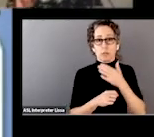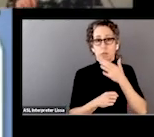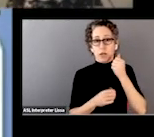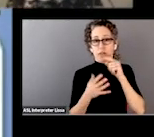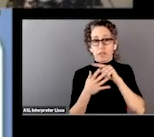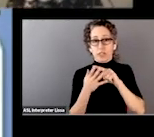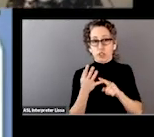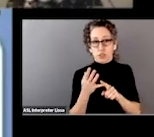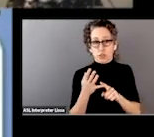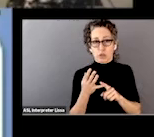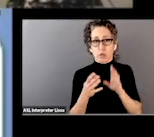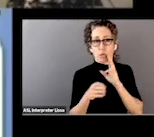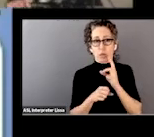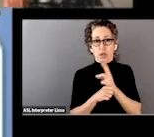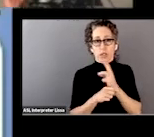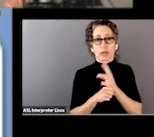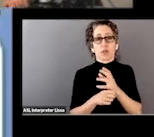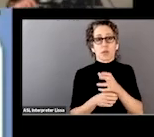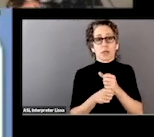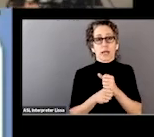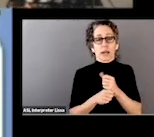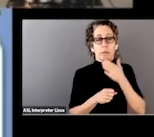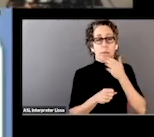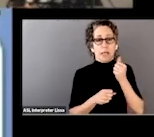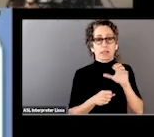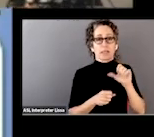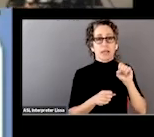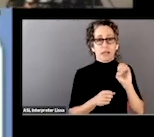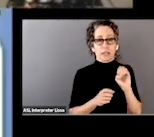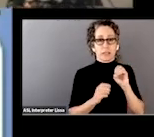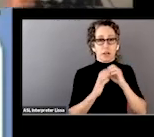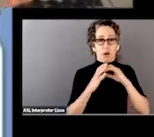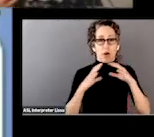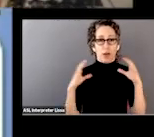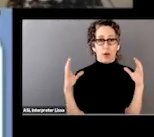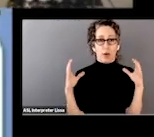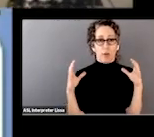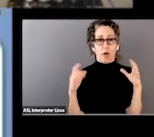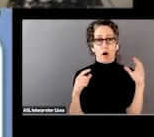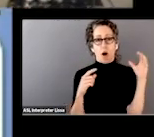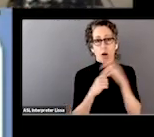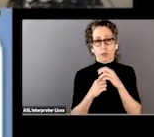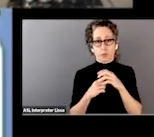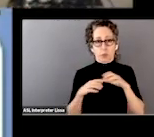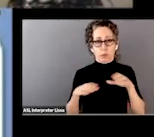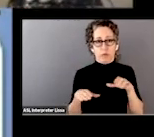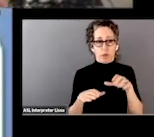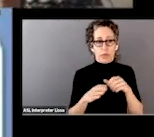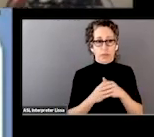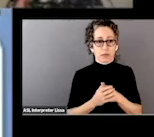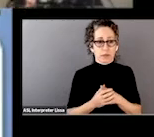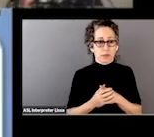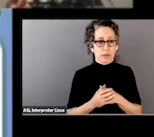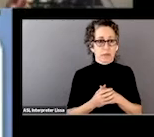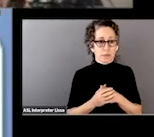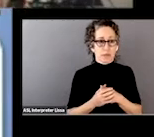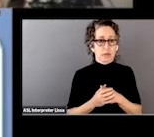the best case scenario with optimal performance. We applied a novel method to an application